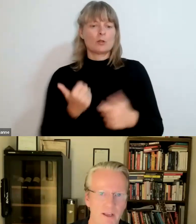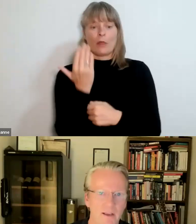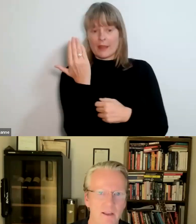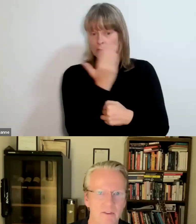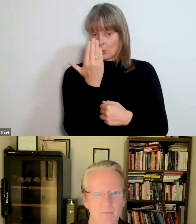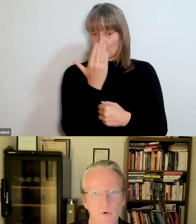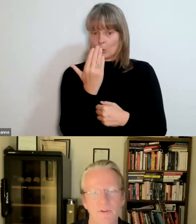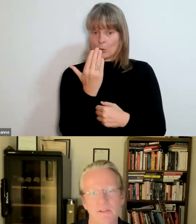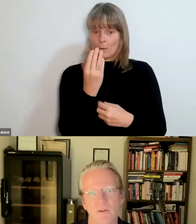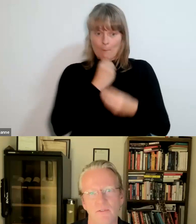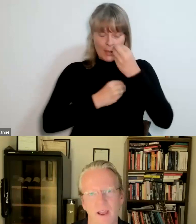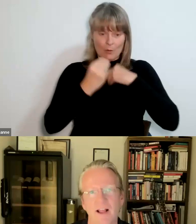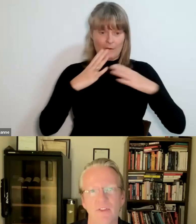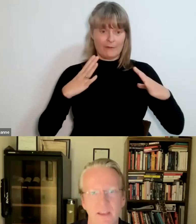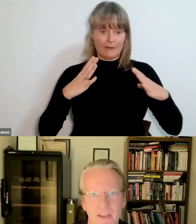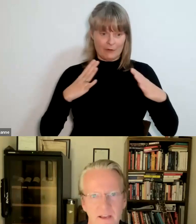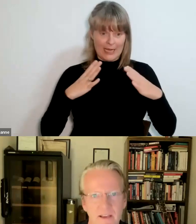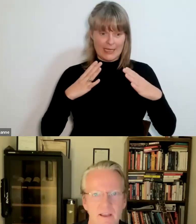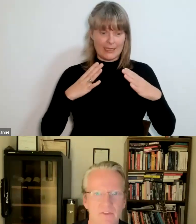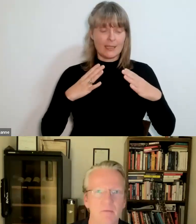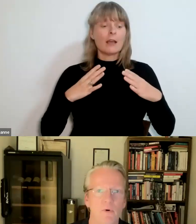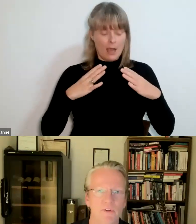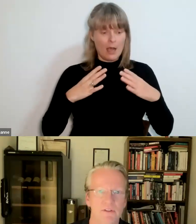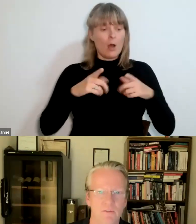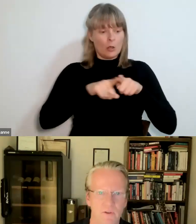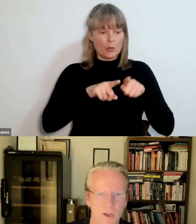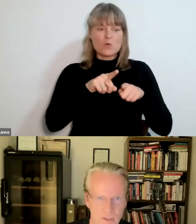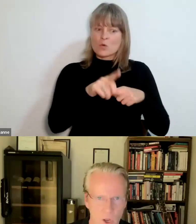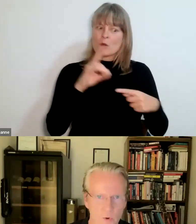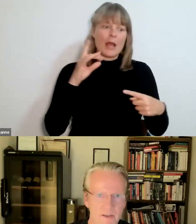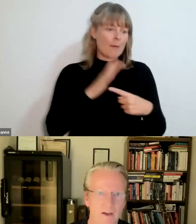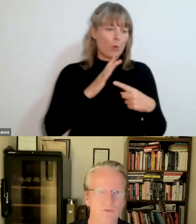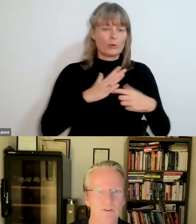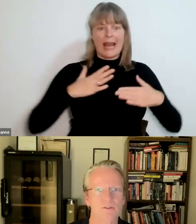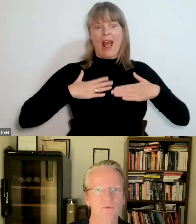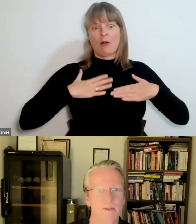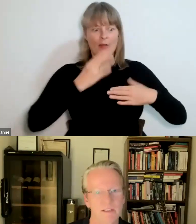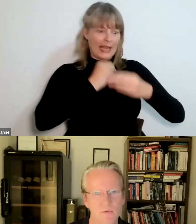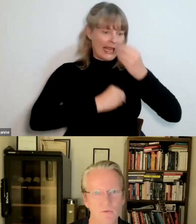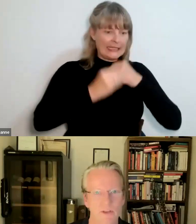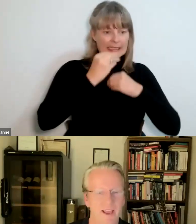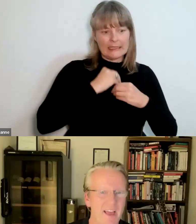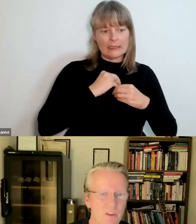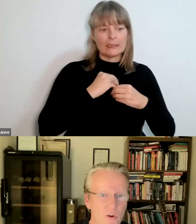And it is not only about nutrition, it is not only about giving children something to eat, it is about